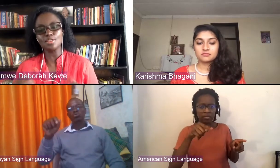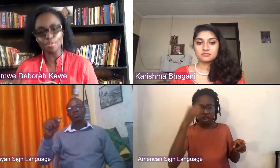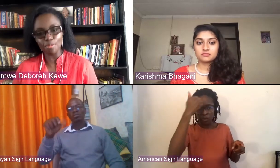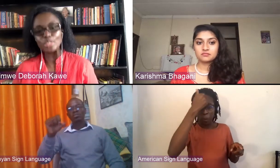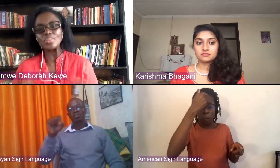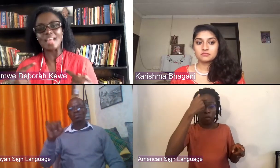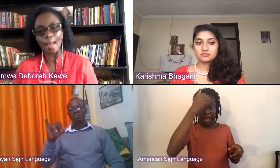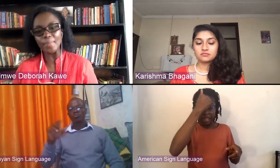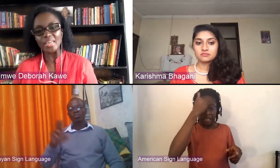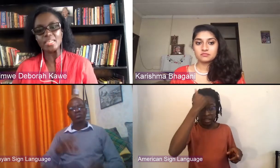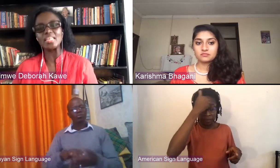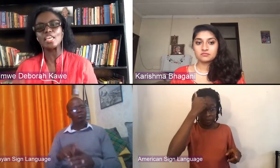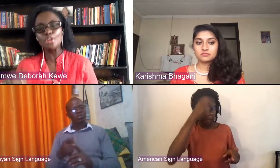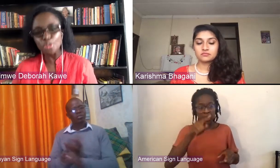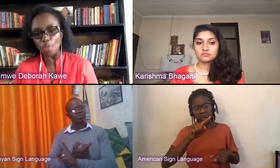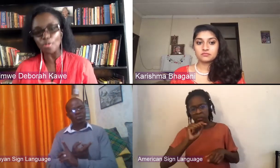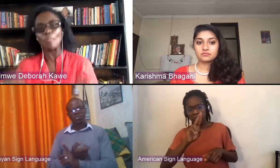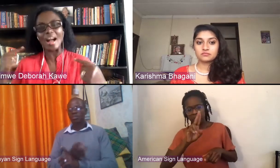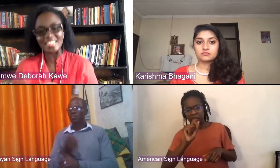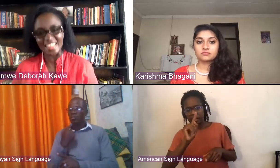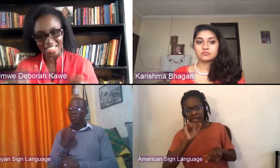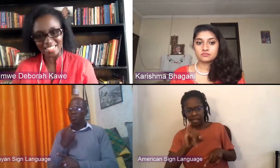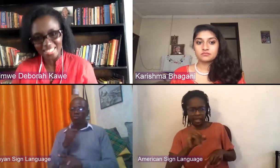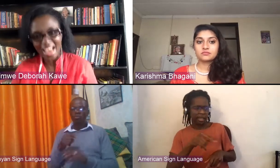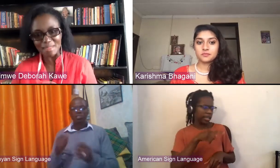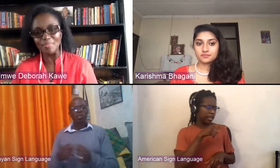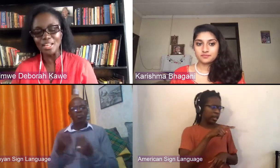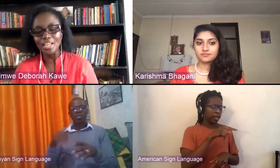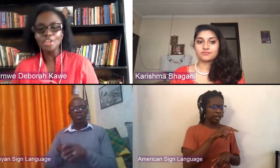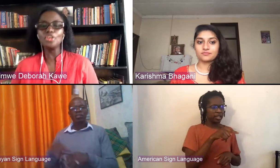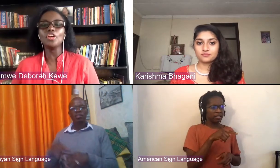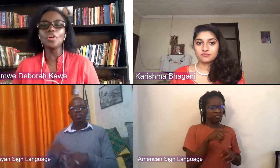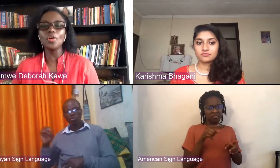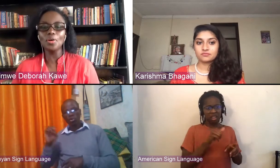of what was happening in Europe at that time, you know.